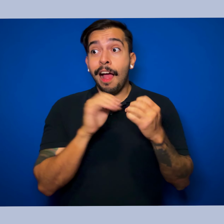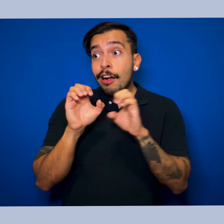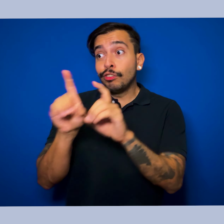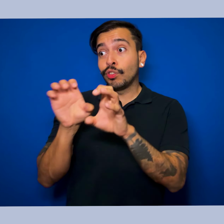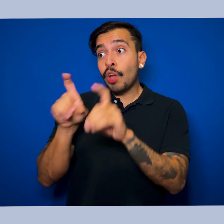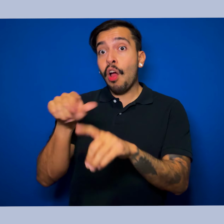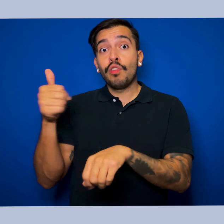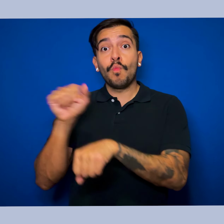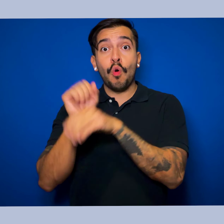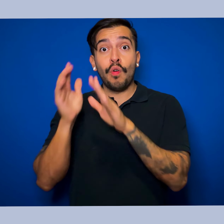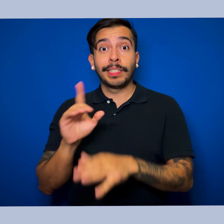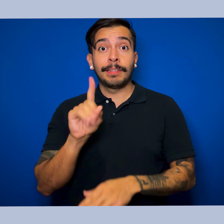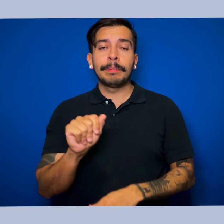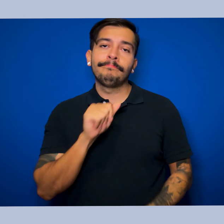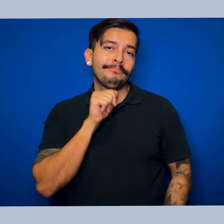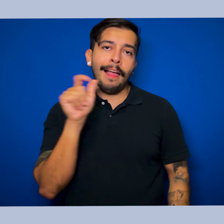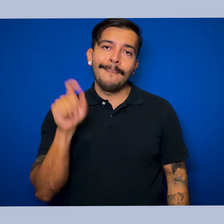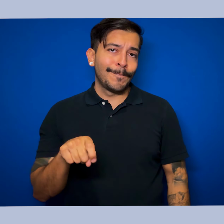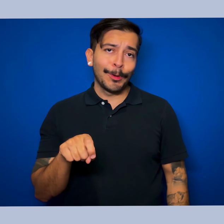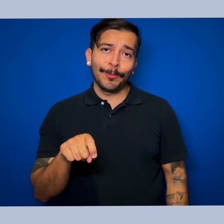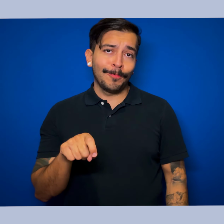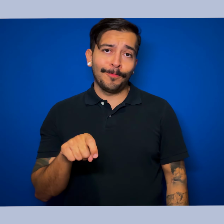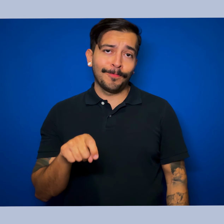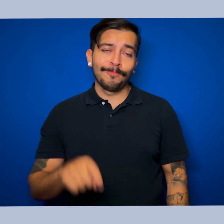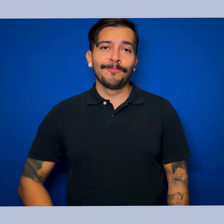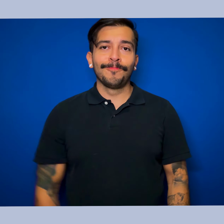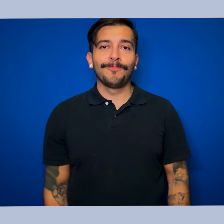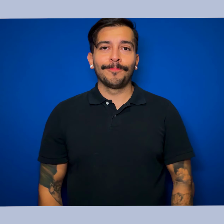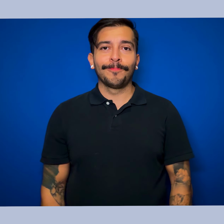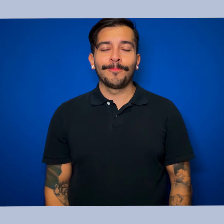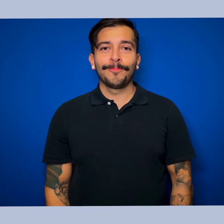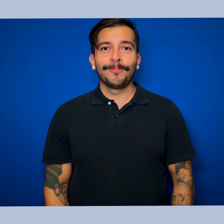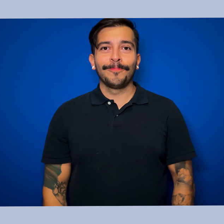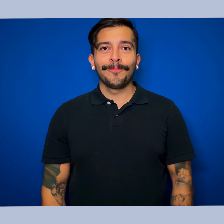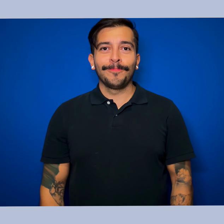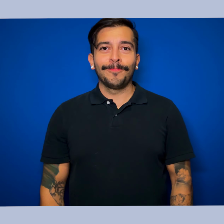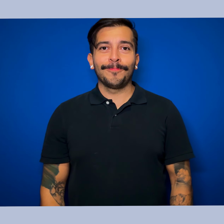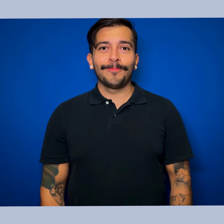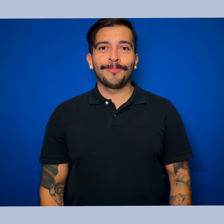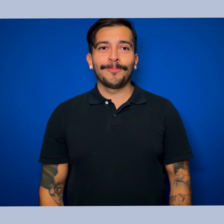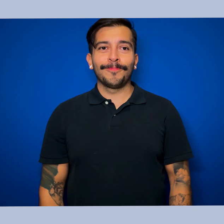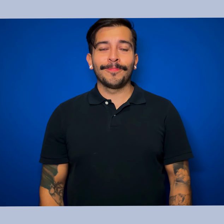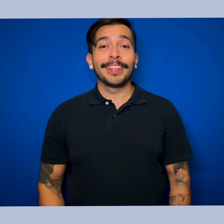to educate their workmates on their disability.